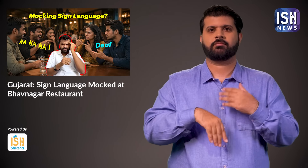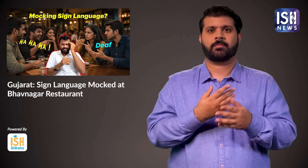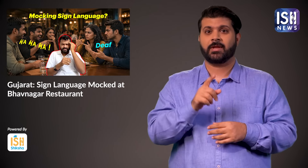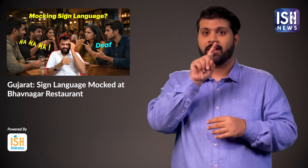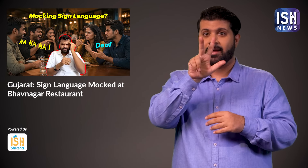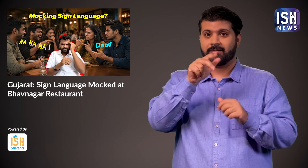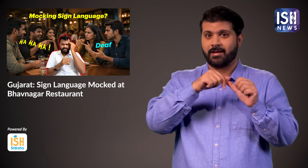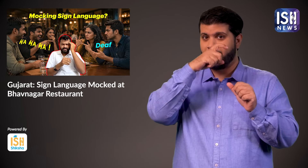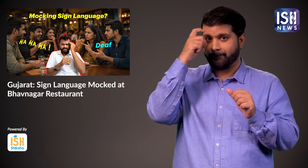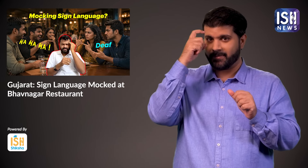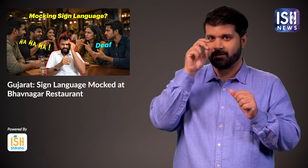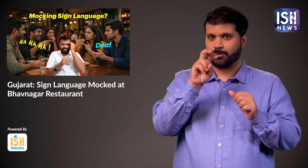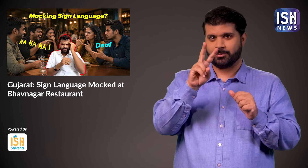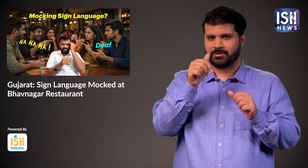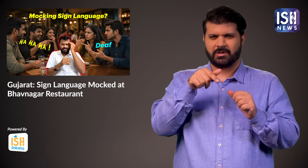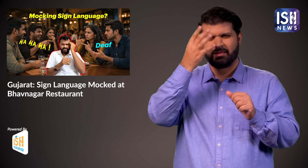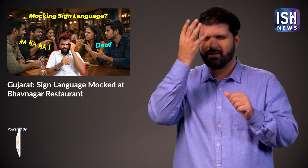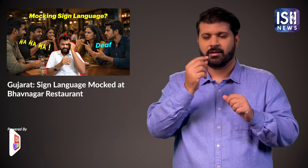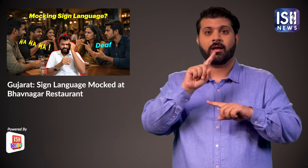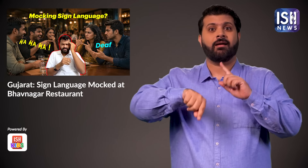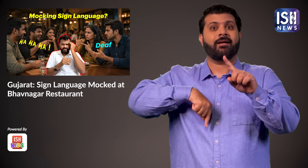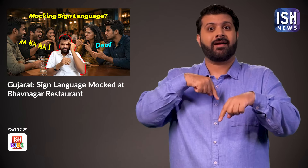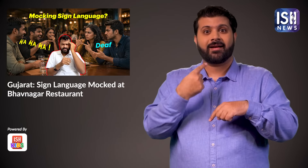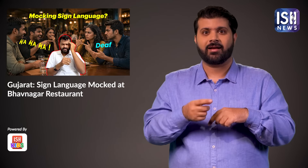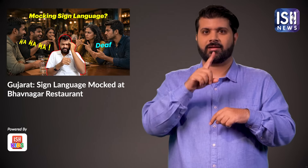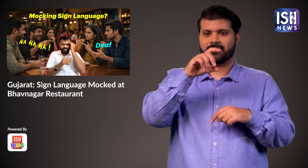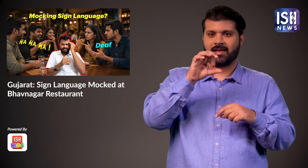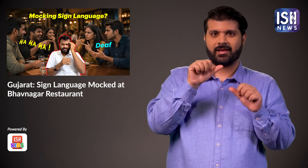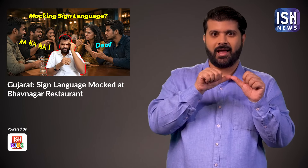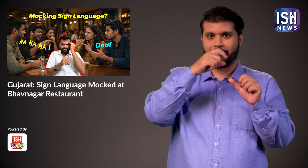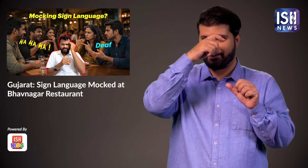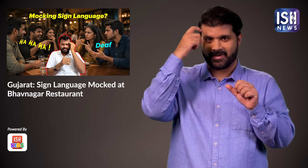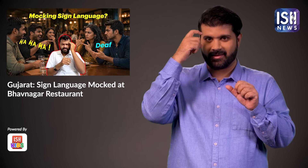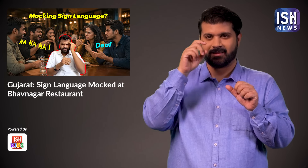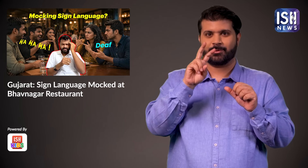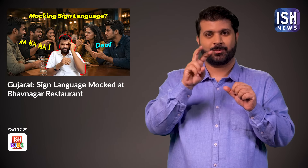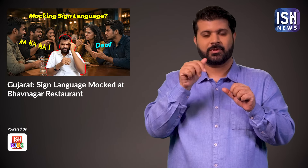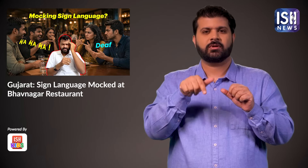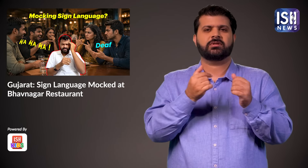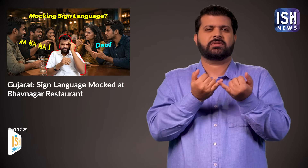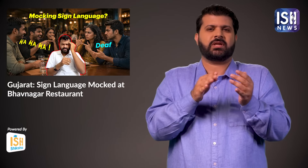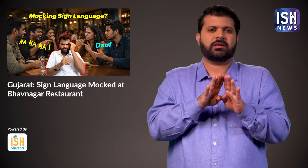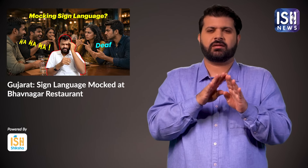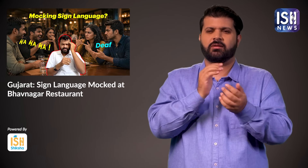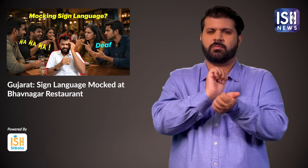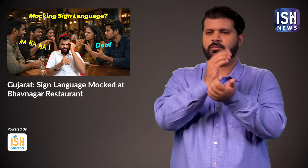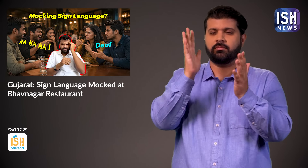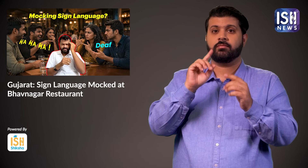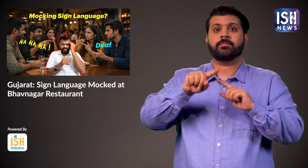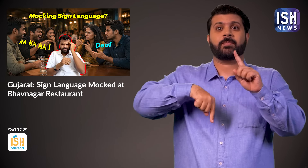The incident took place on 18th April 2026. The next day, 19th April, was a Sunday, so he did not go to the police station.